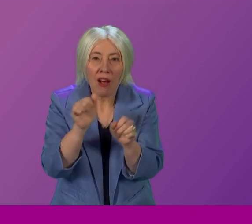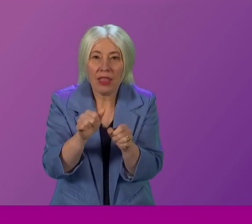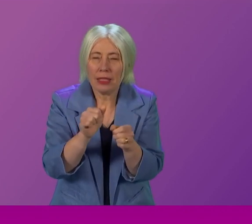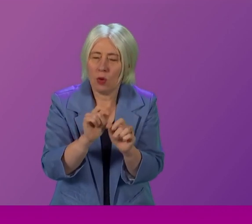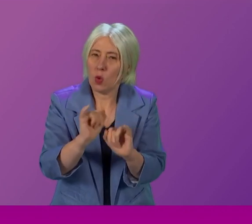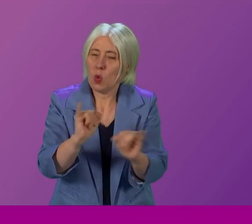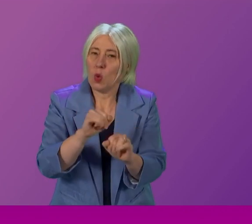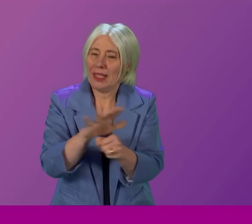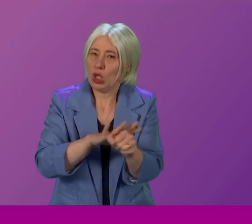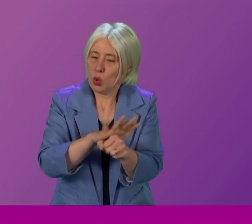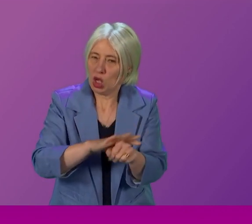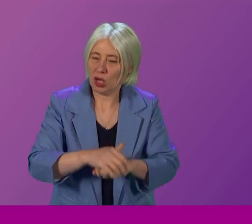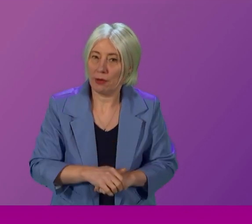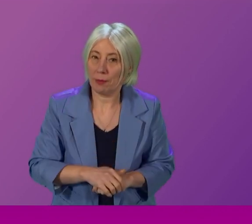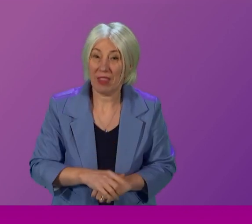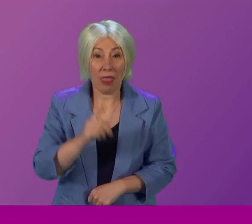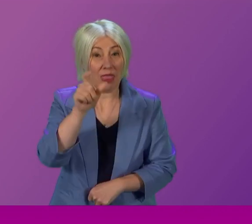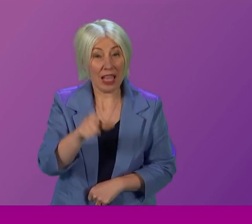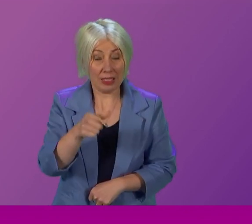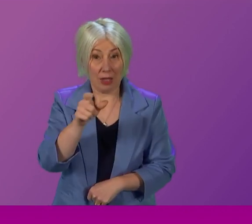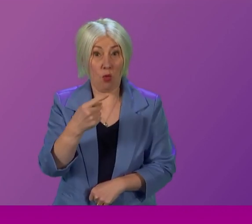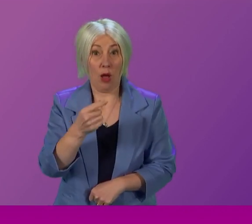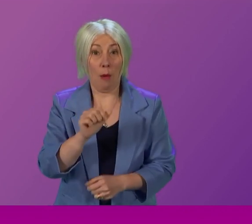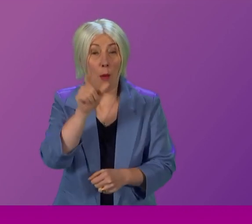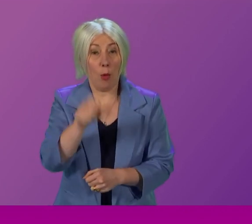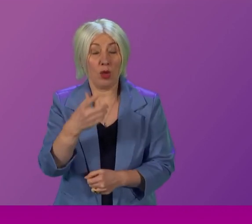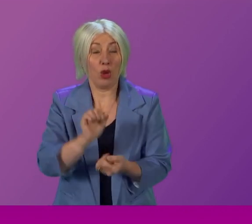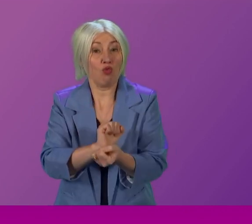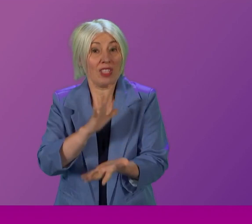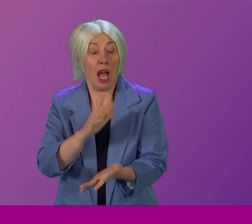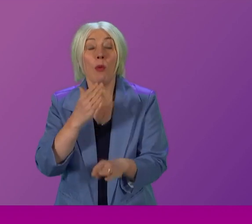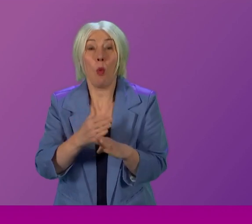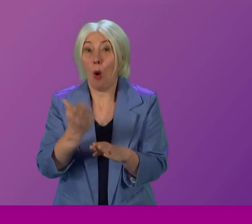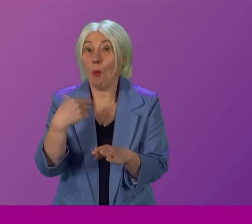Those are the words of a retired prison officer who has dealt with that person.